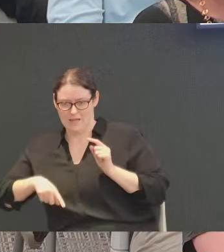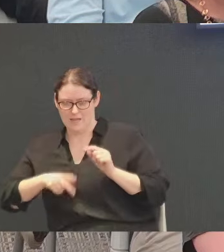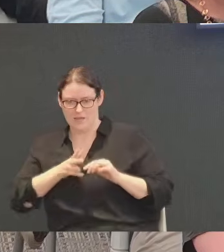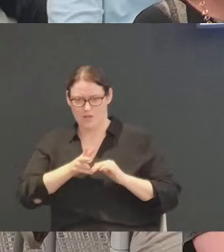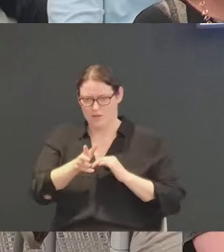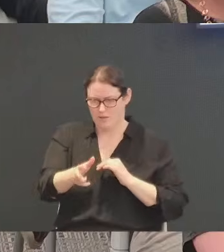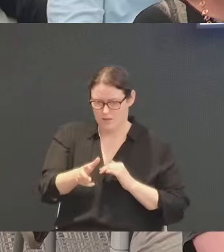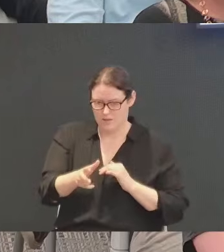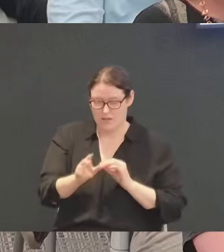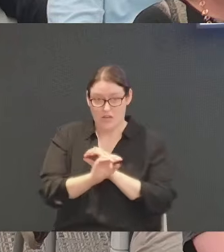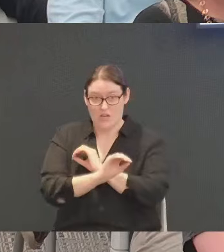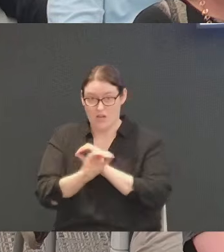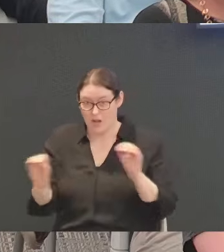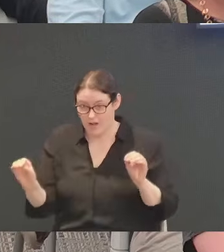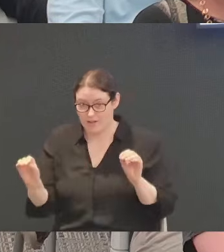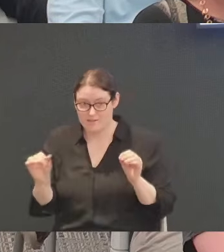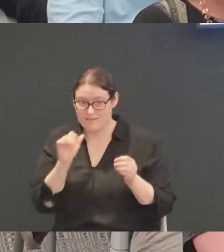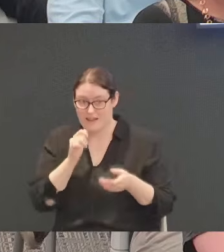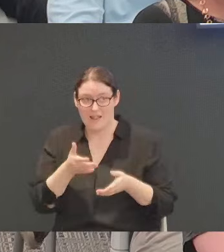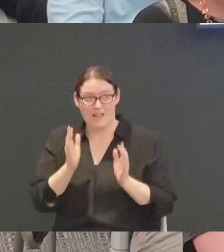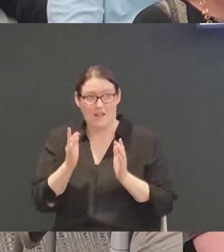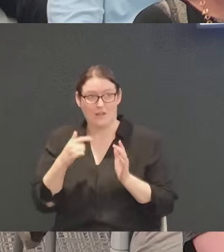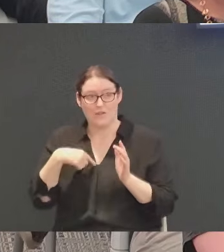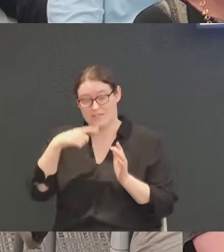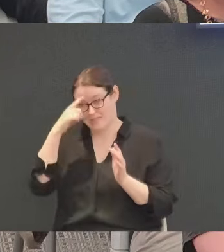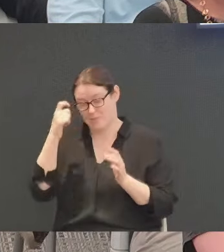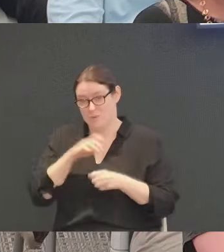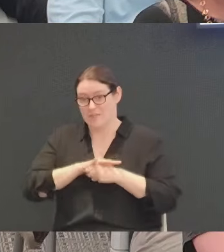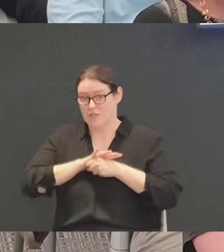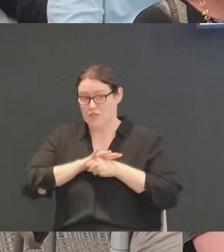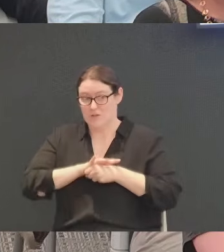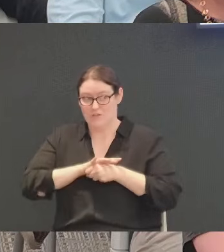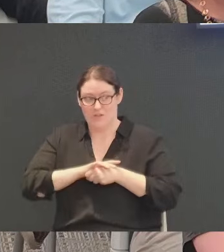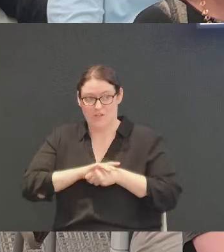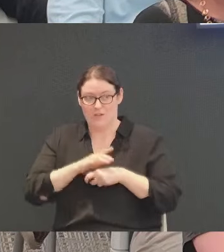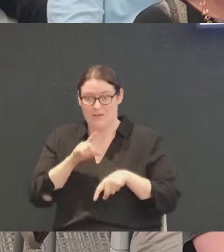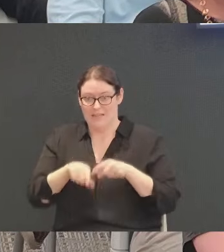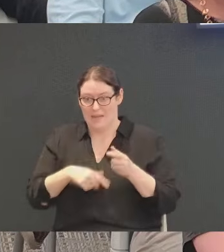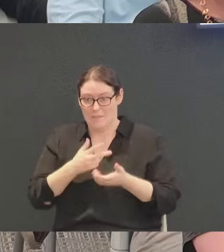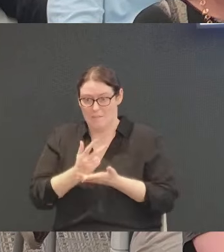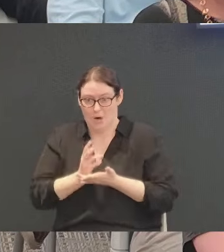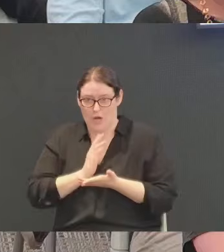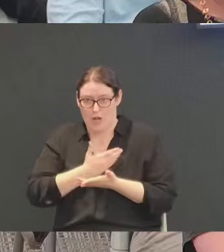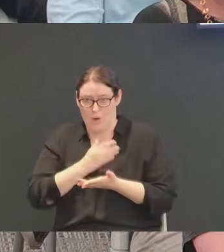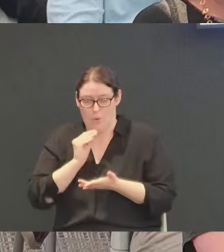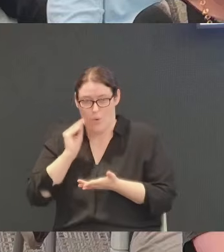front of our house. This summer has been very stressful for us. It started out with us being